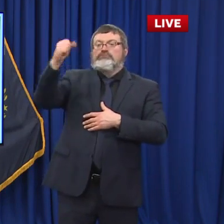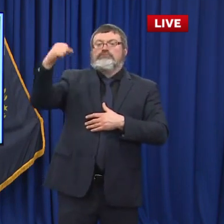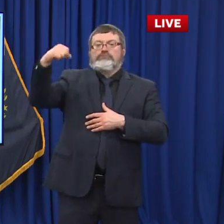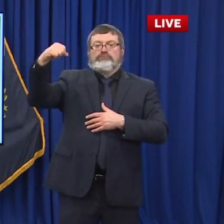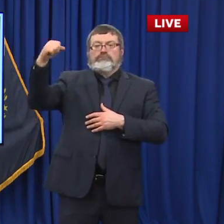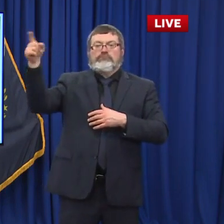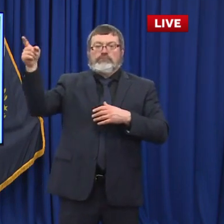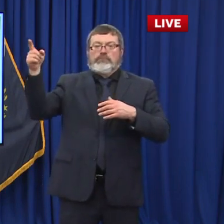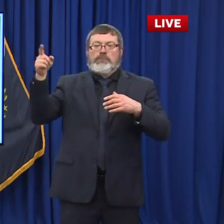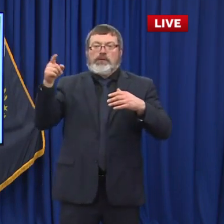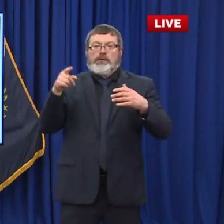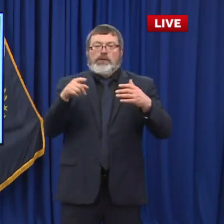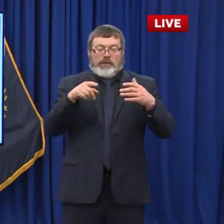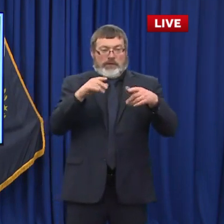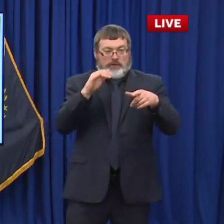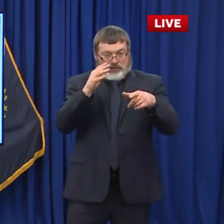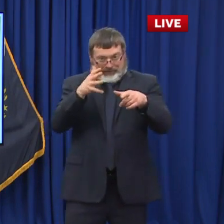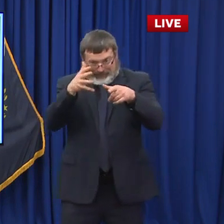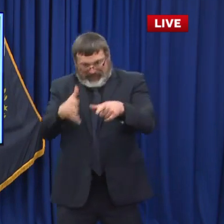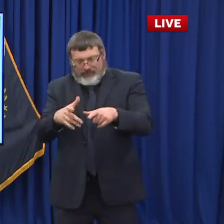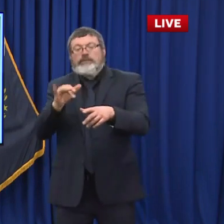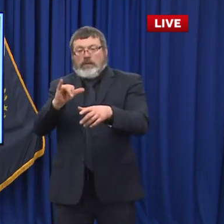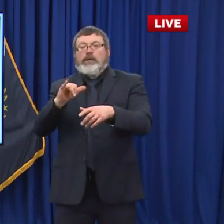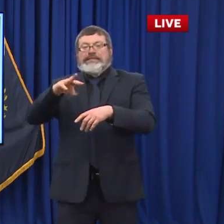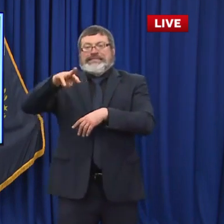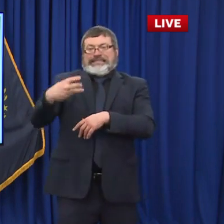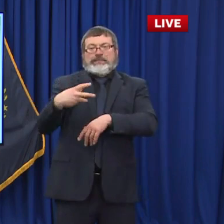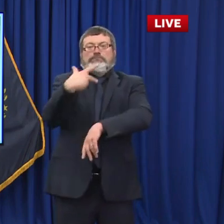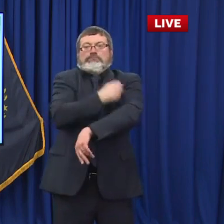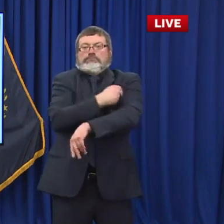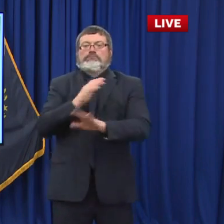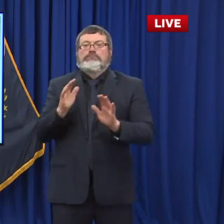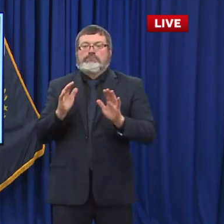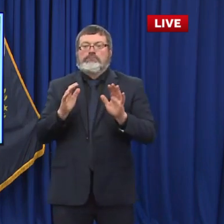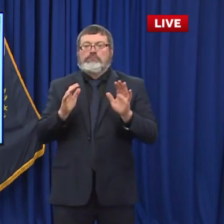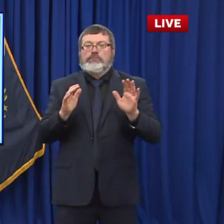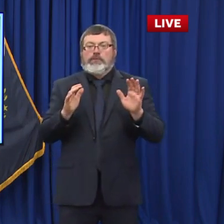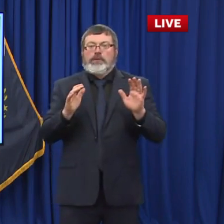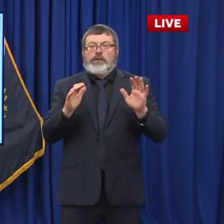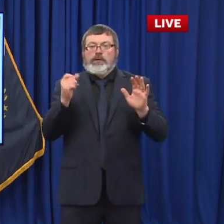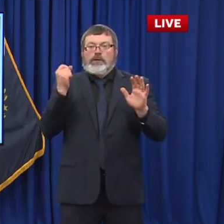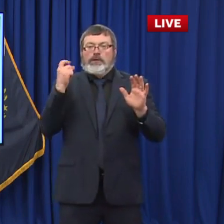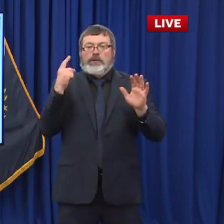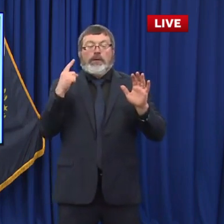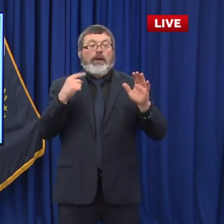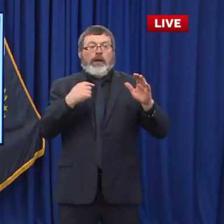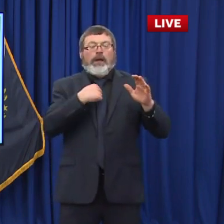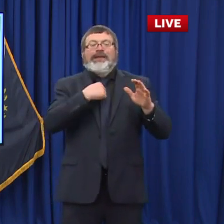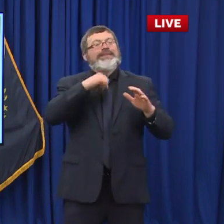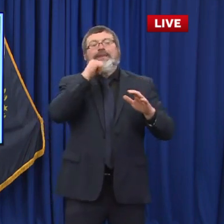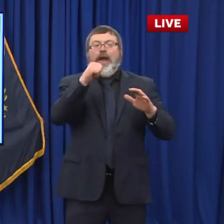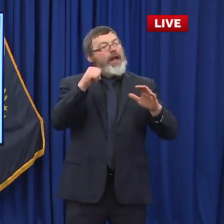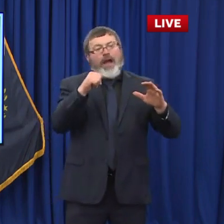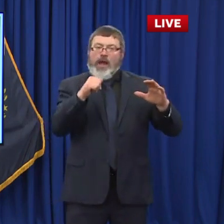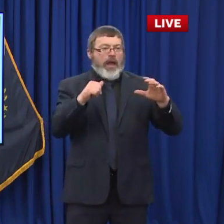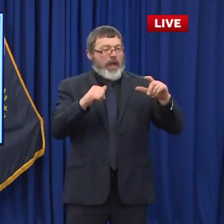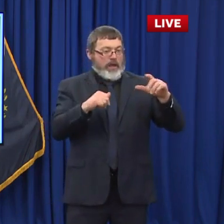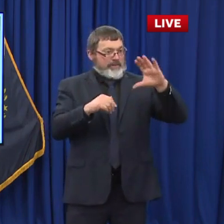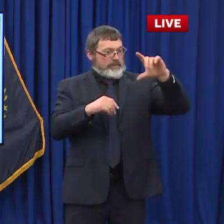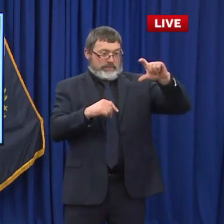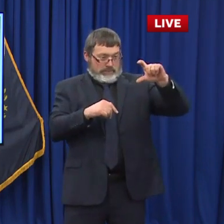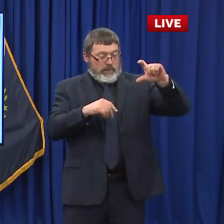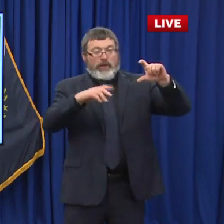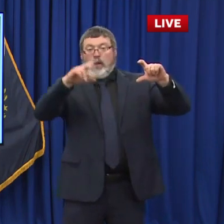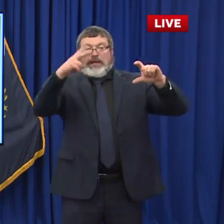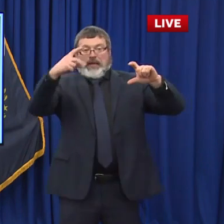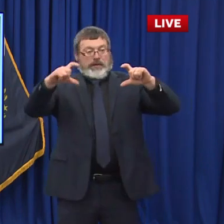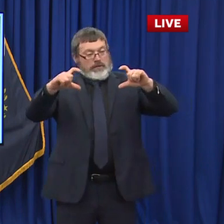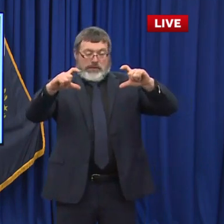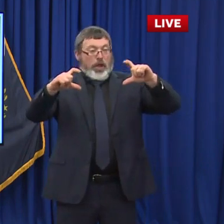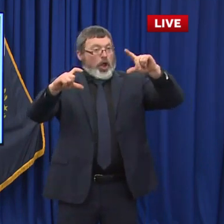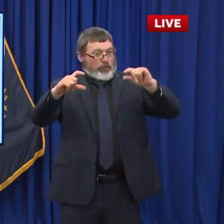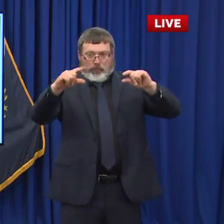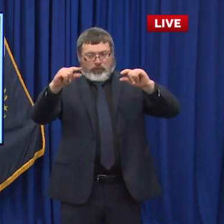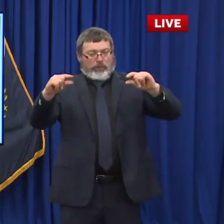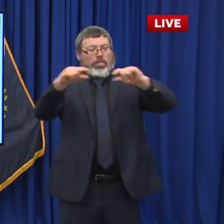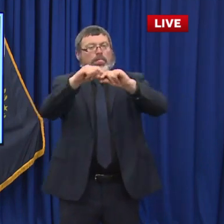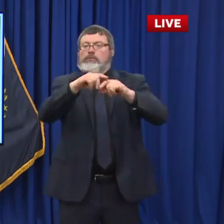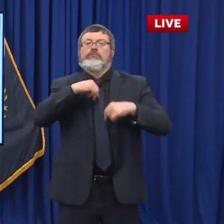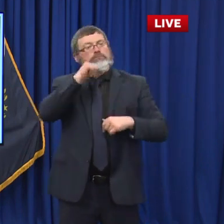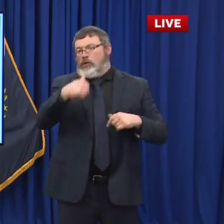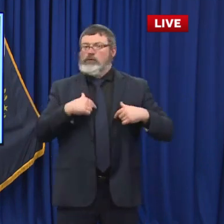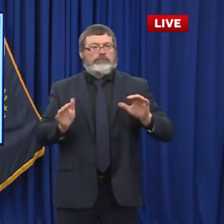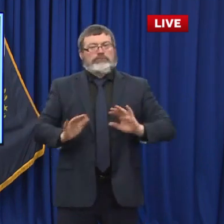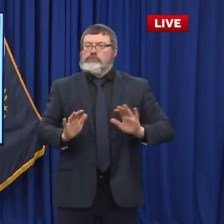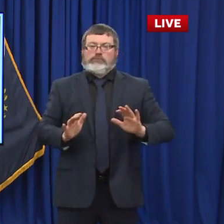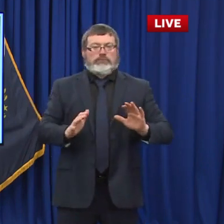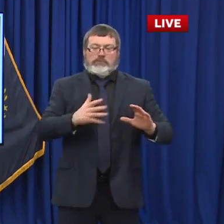WE ARE HEARING FROM THE FDA THAT THIS IS ACCEPTABLE AS LONG AS IT IS A FULL DOSE AND THEY DO NOT MIX LEFTOVER AMOUNTS FROM DIFFERENT VIALS INTO ONE TO GET THE DOSE.